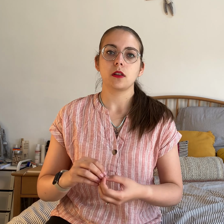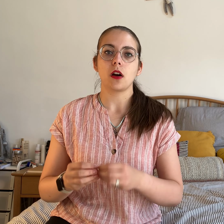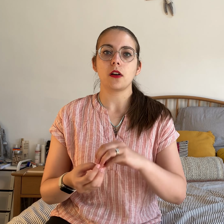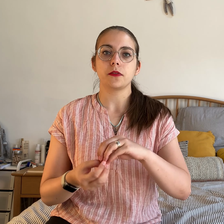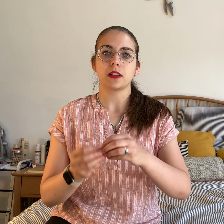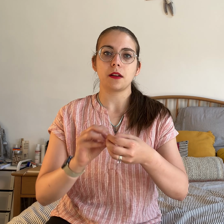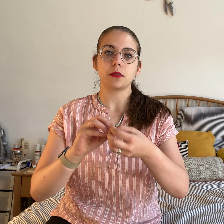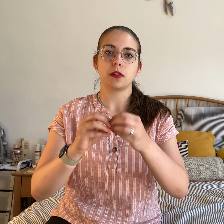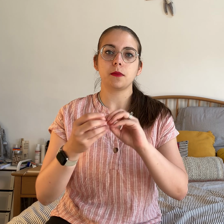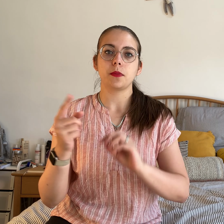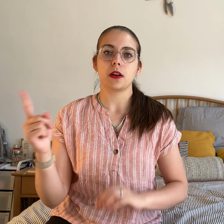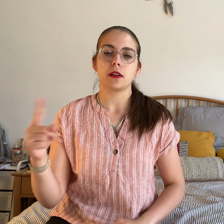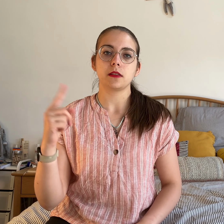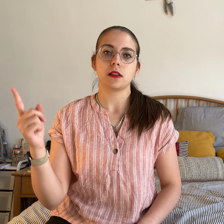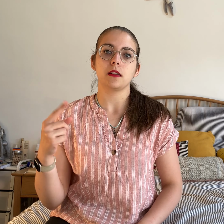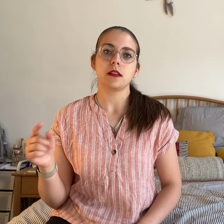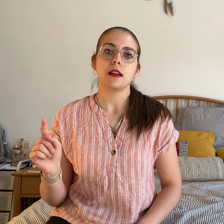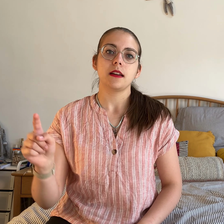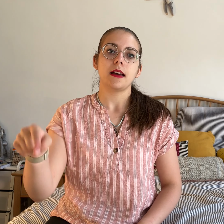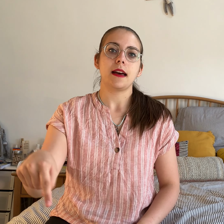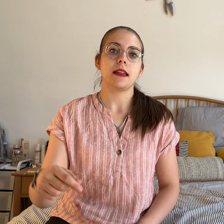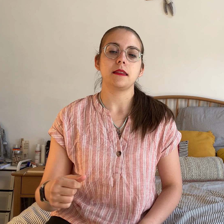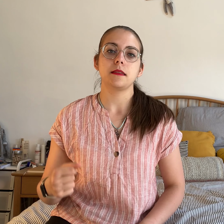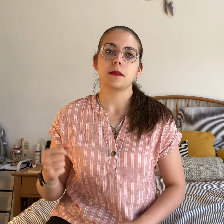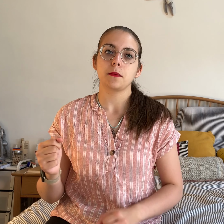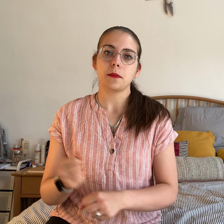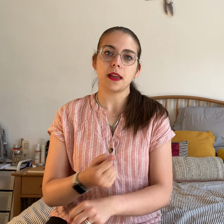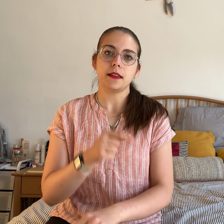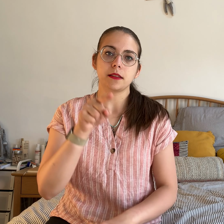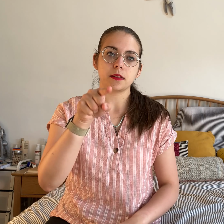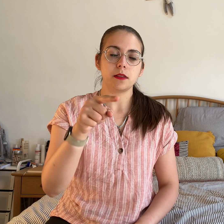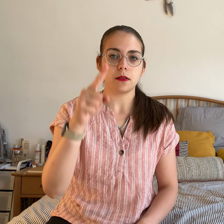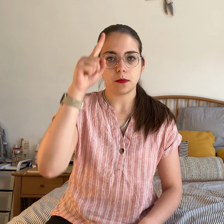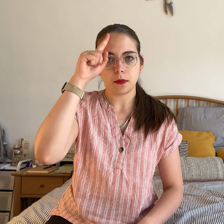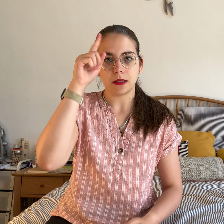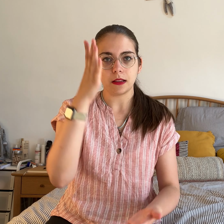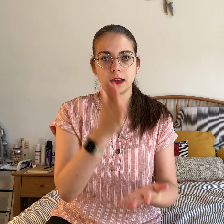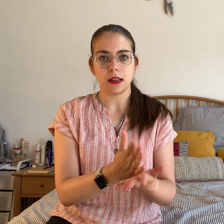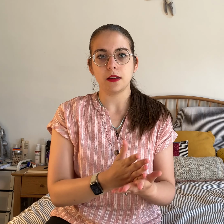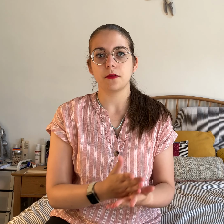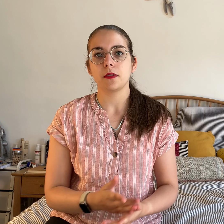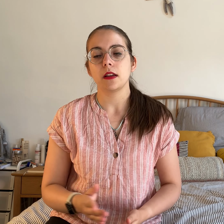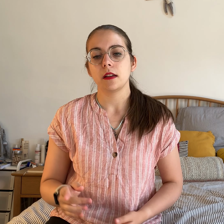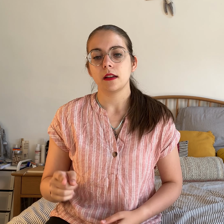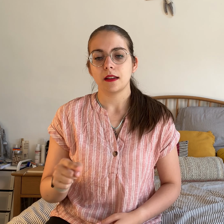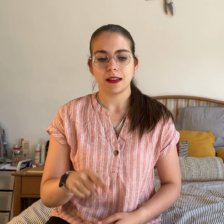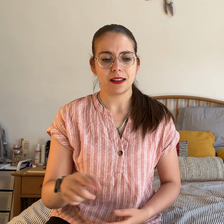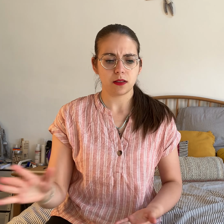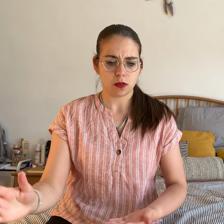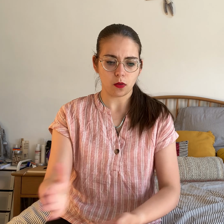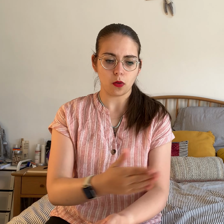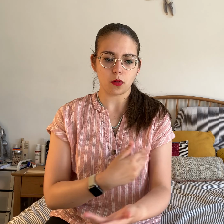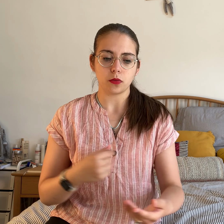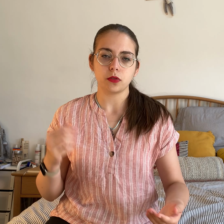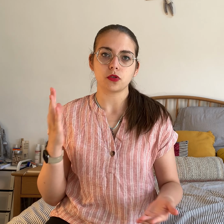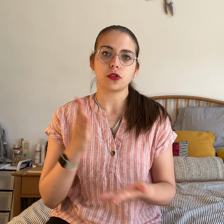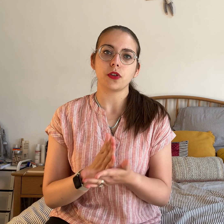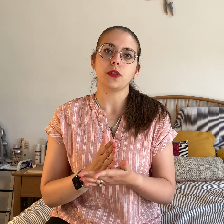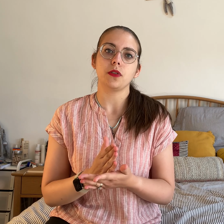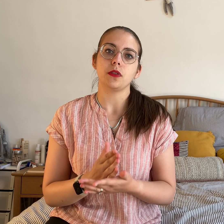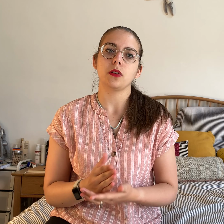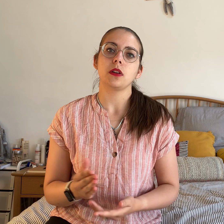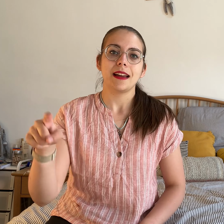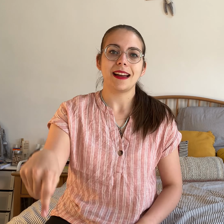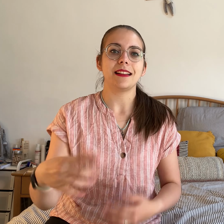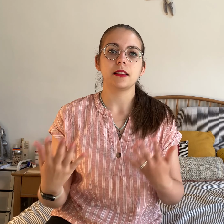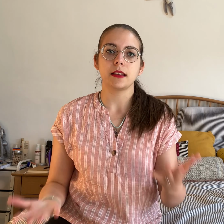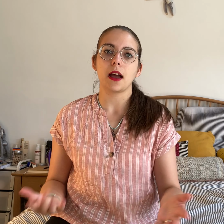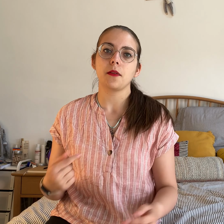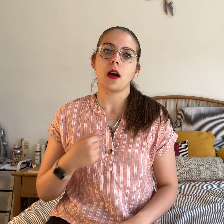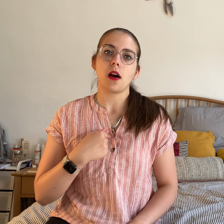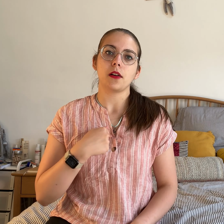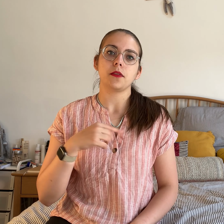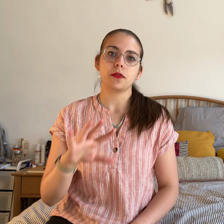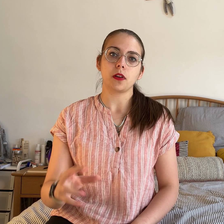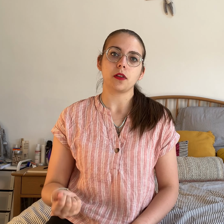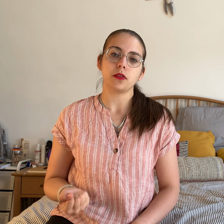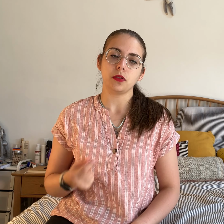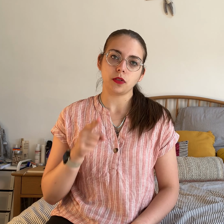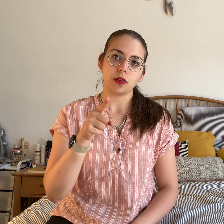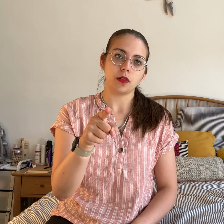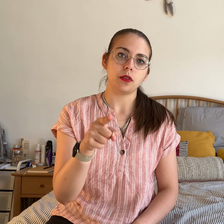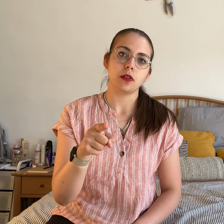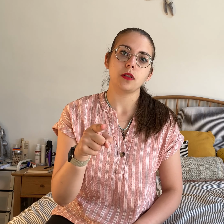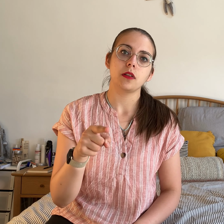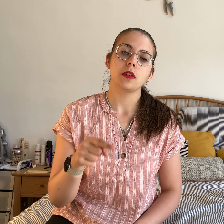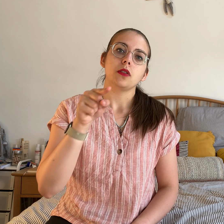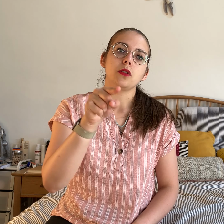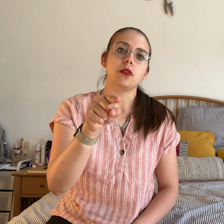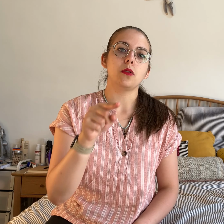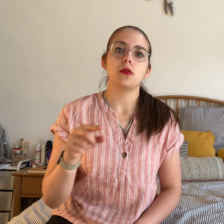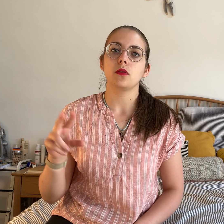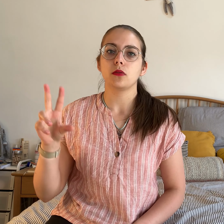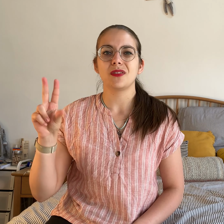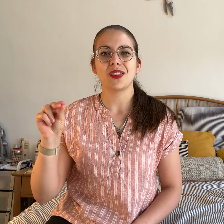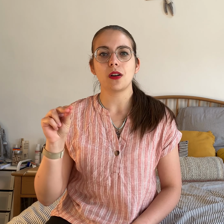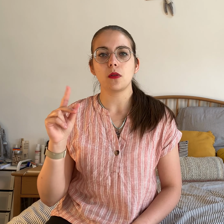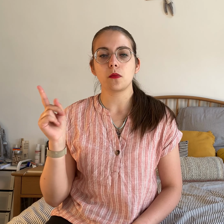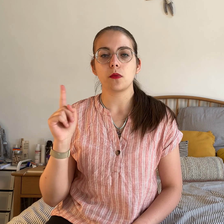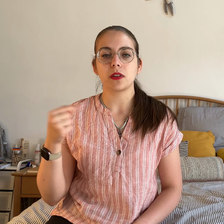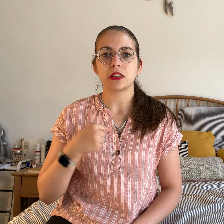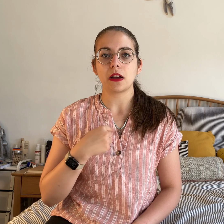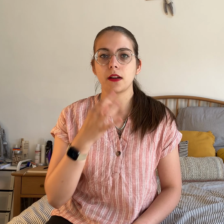carves out a person and makes you believe it's all true. And now I've got you. You're not what I